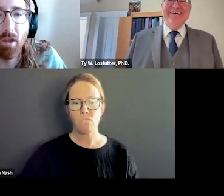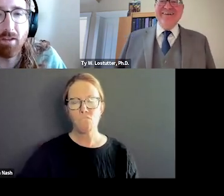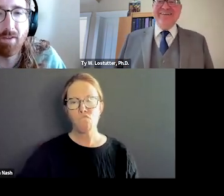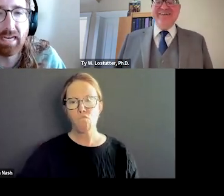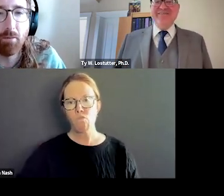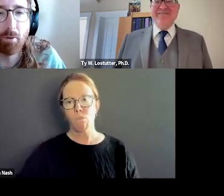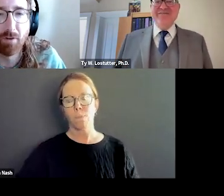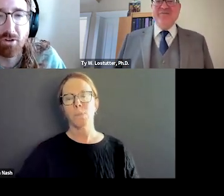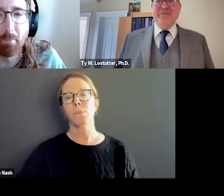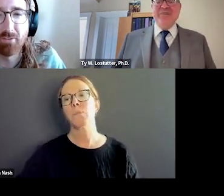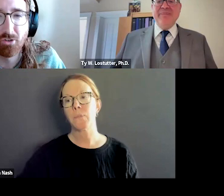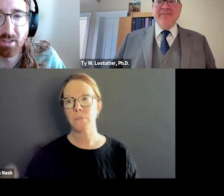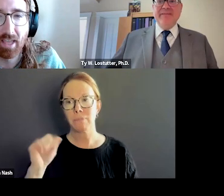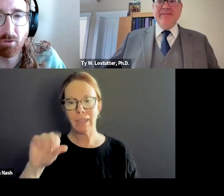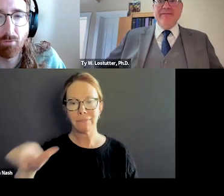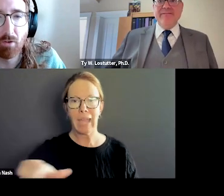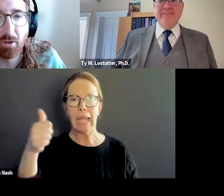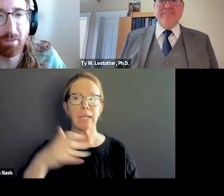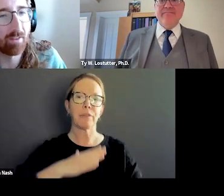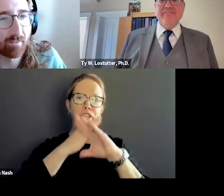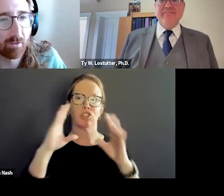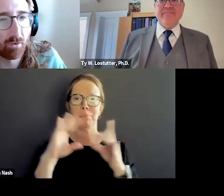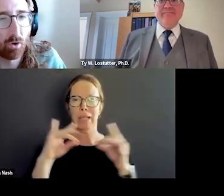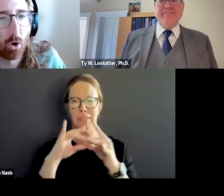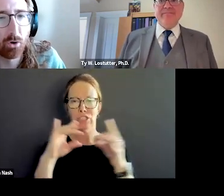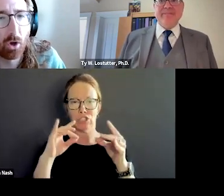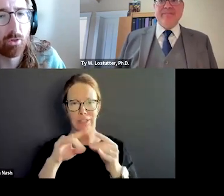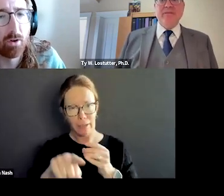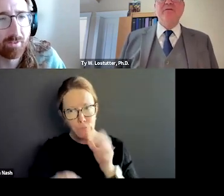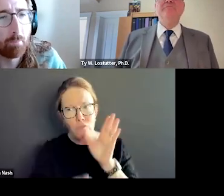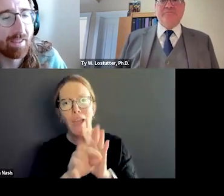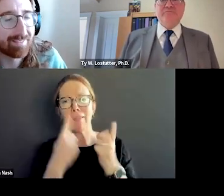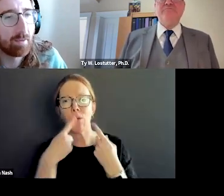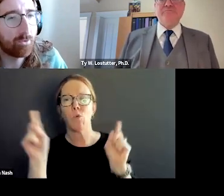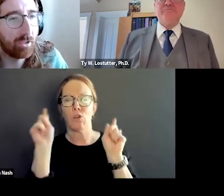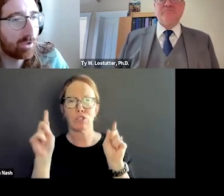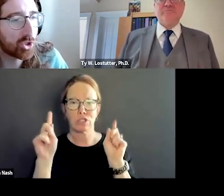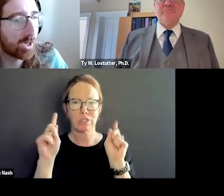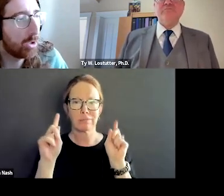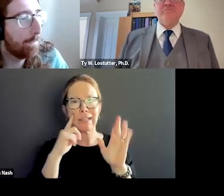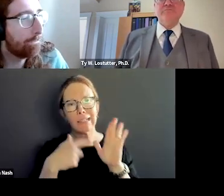What, if any, prevention messaging have you found to be successful, or are there examples that you can share?